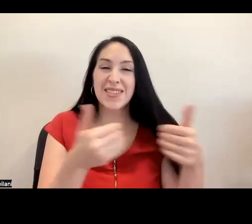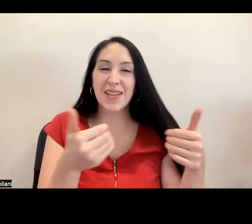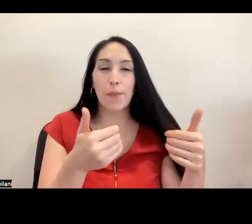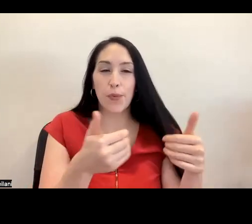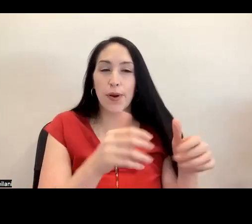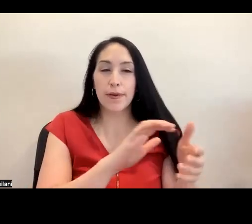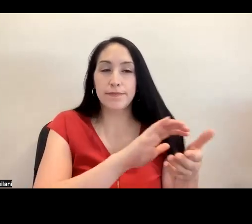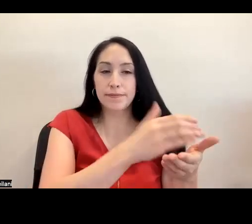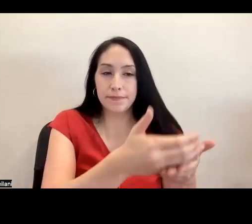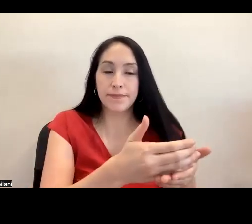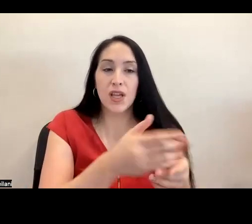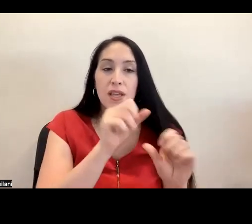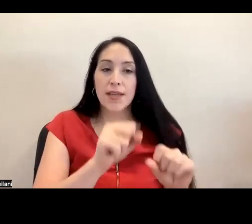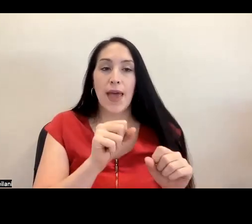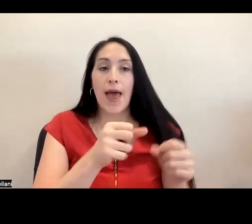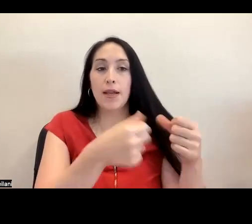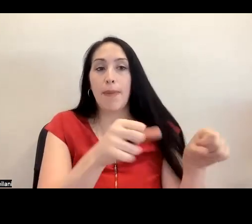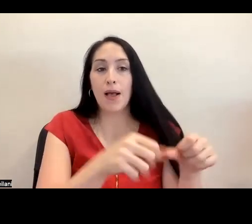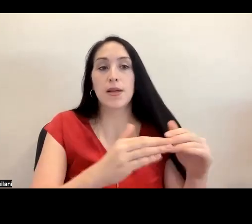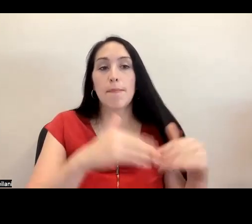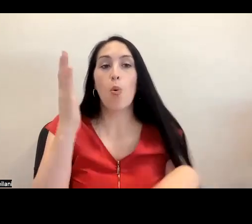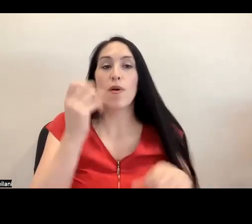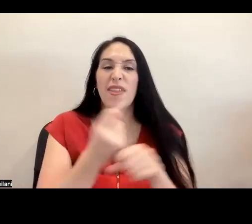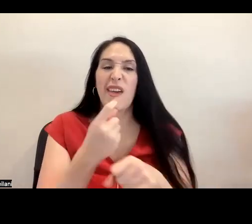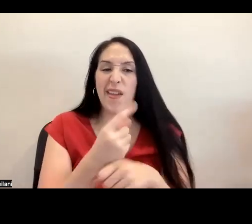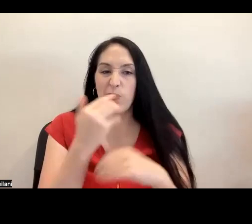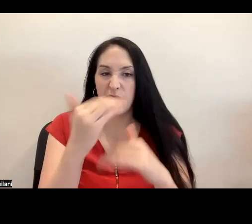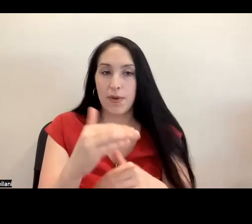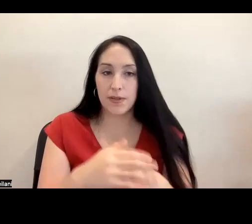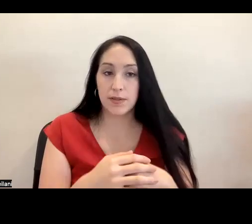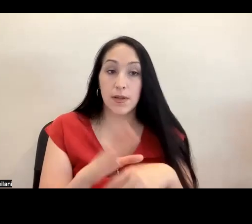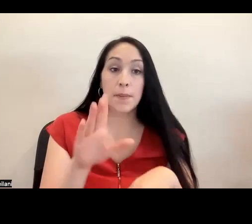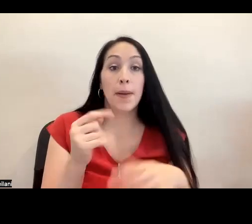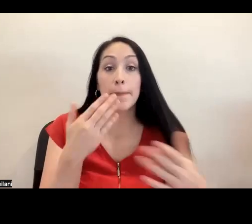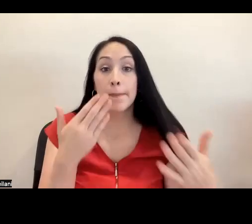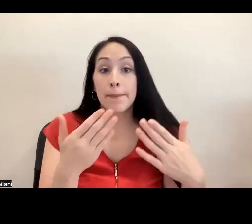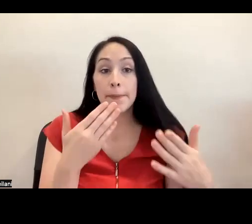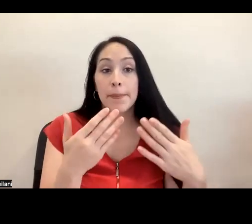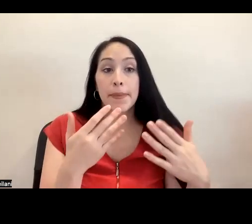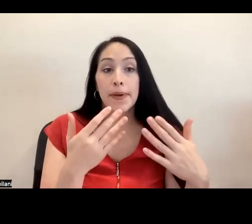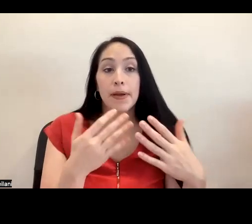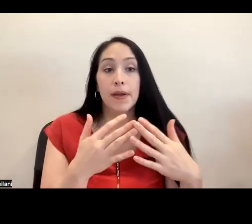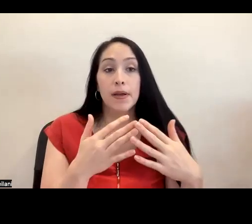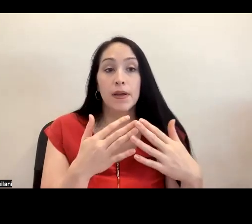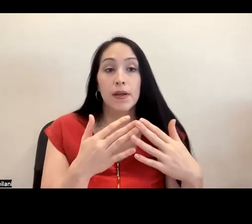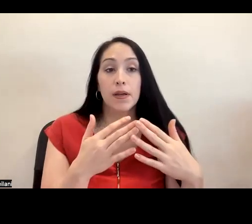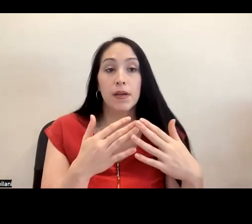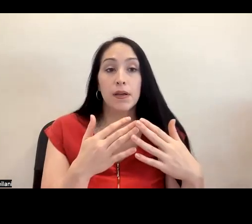11:56:49 But then also lets them use the able account as a retirement account potentially could save. 11:56:56 Take some take advantage of, like